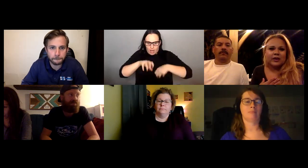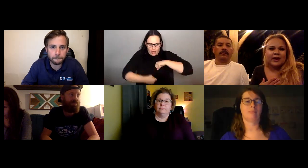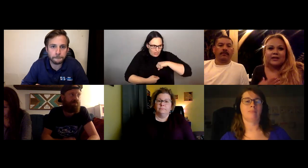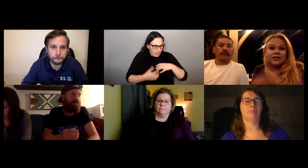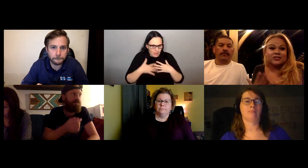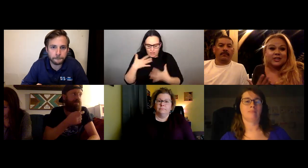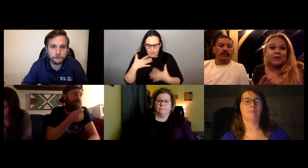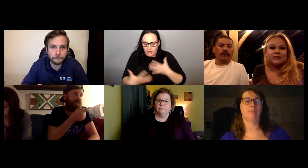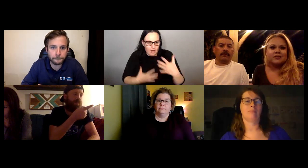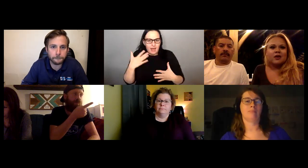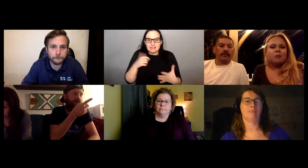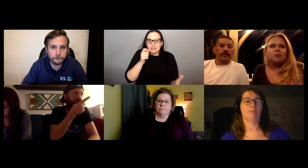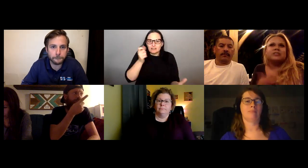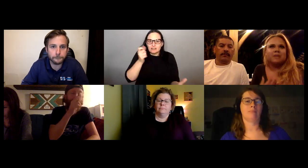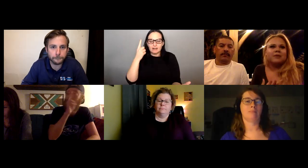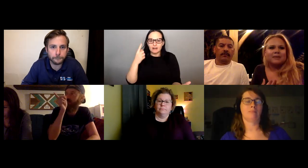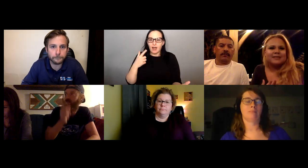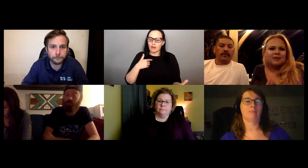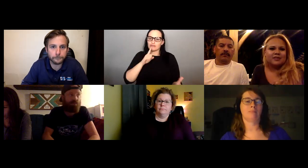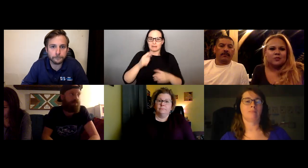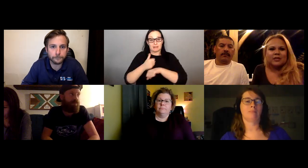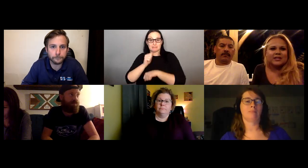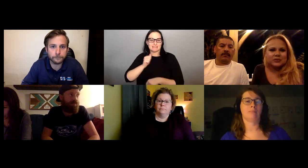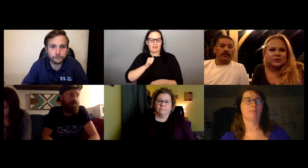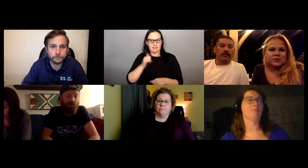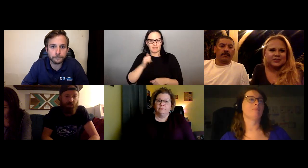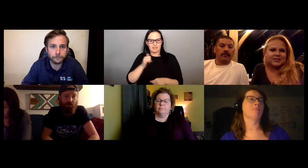didn't understand i was